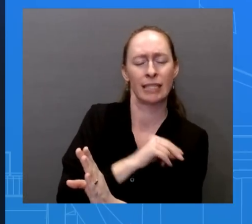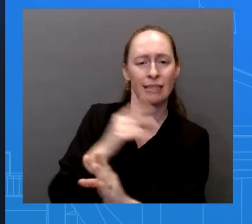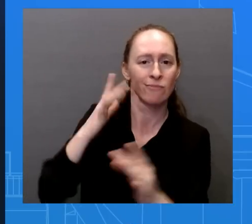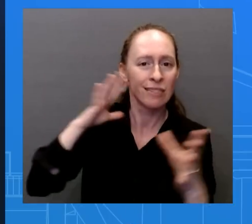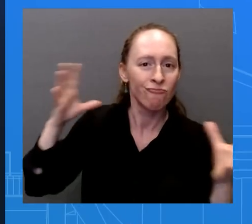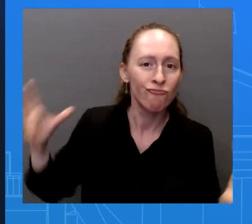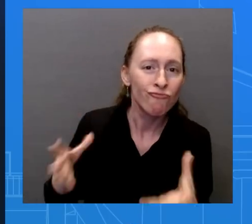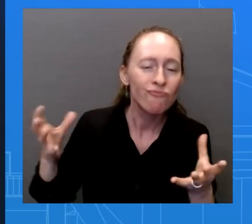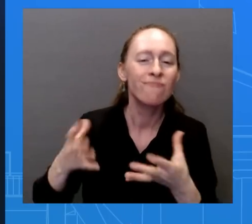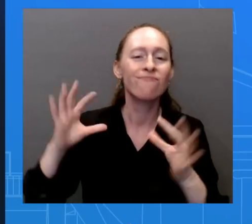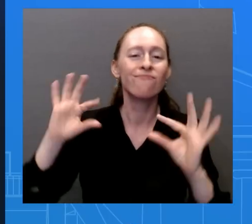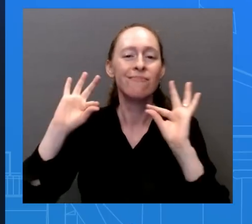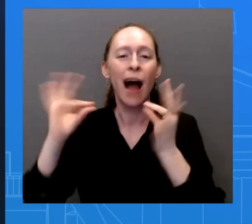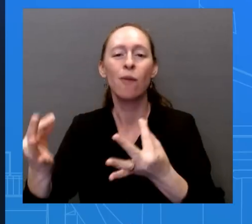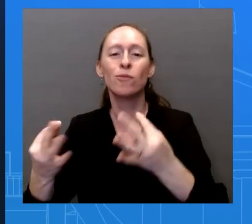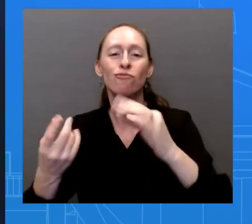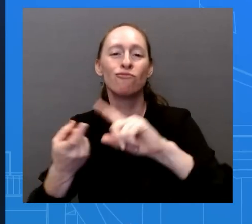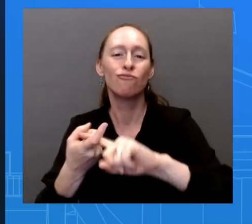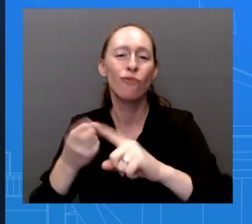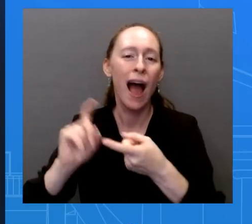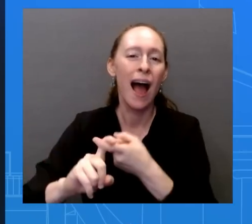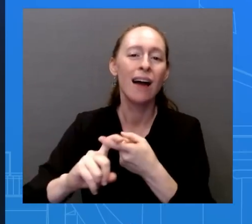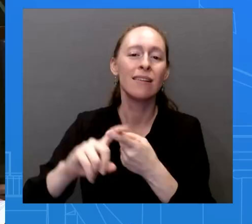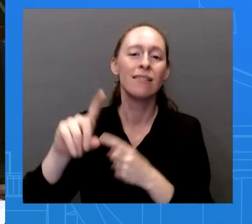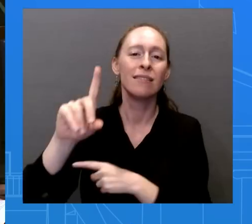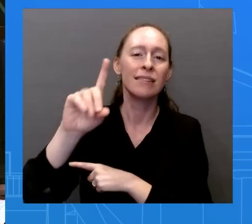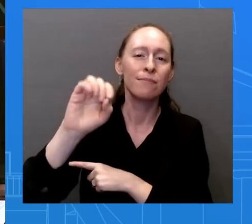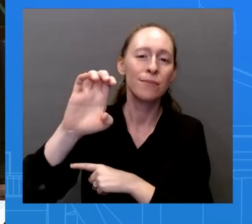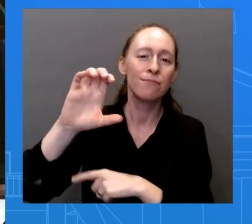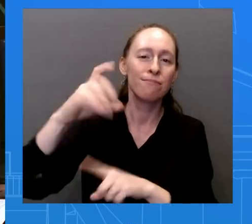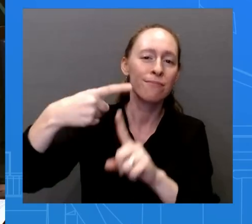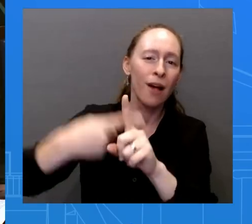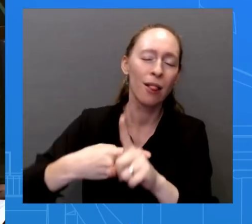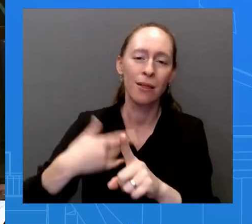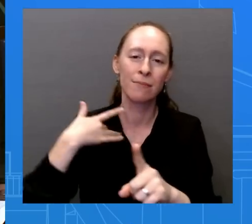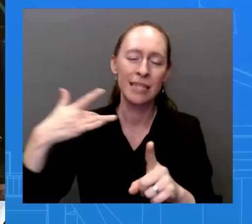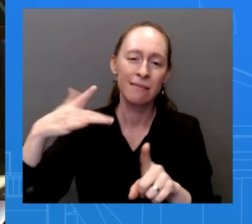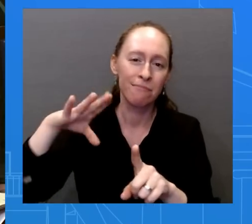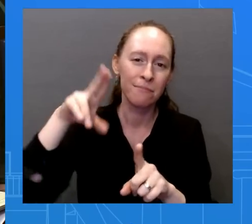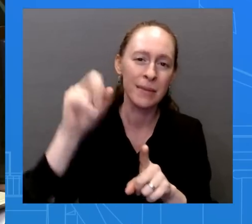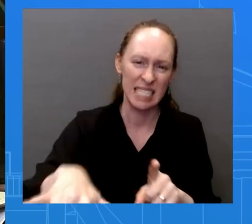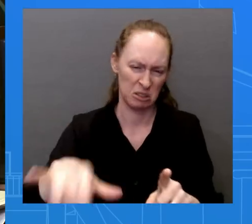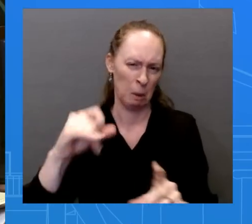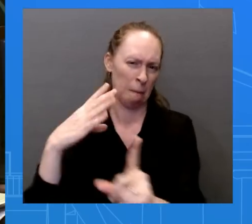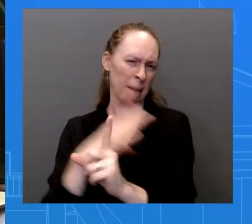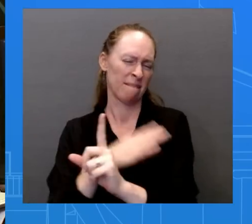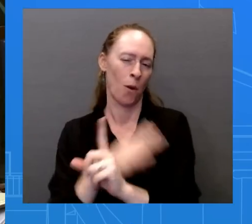to get it done before Halloween. The Press: Just a quick follow-up. Since the White House has now said the pandemic is over, can you just talk a little bit